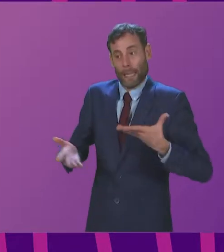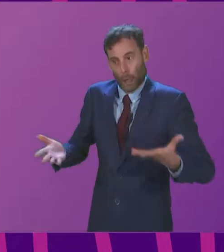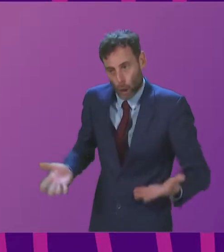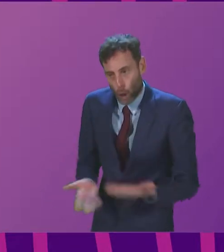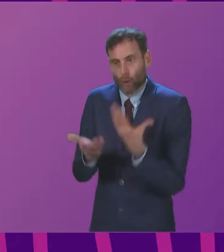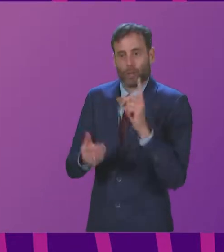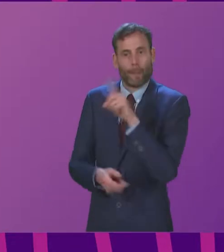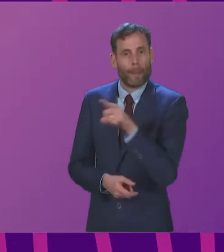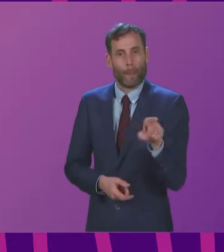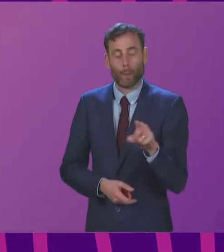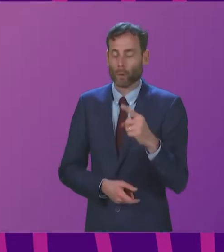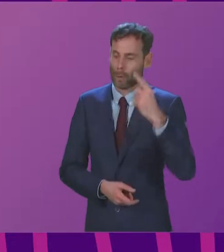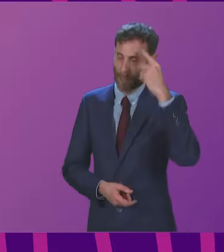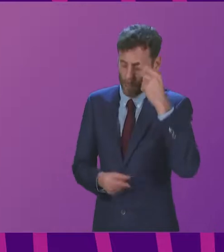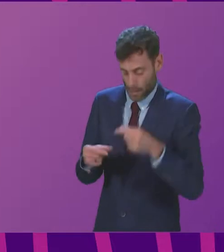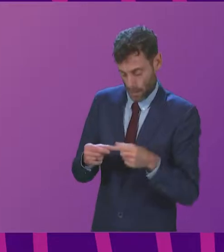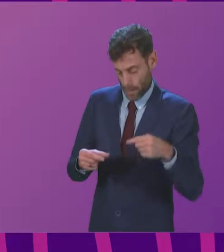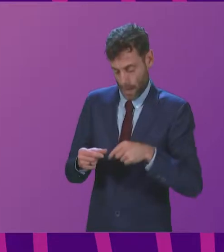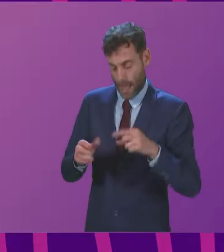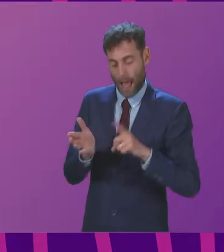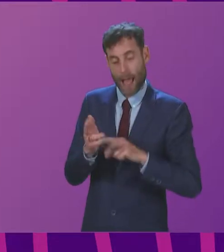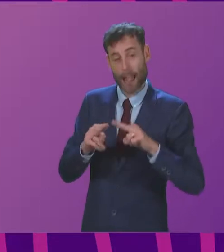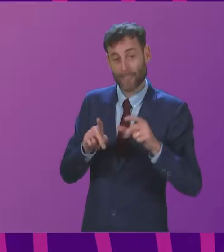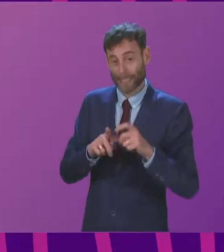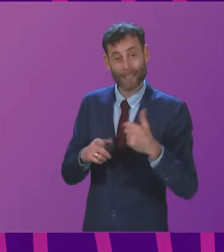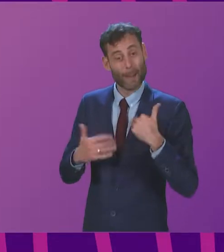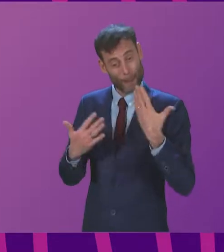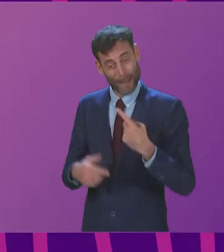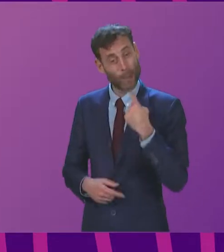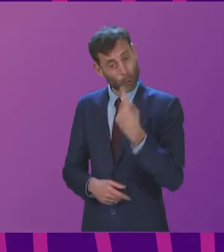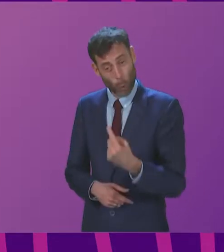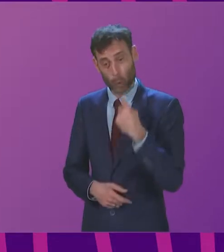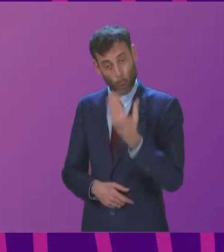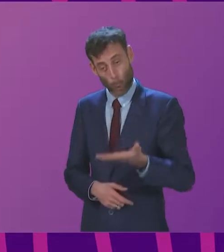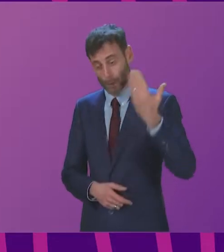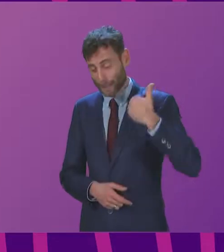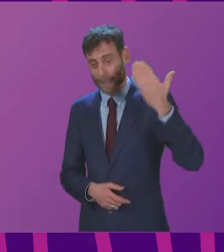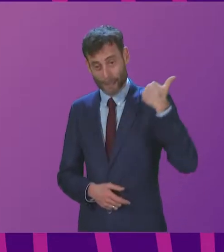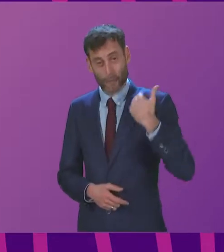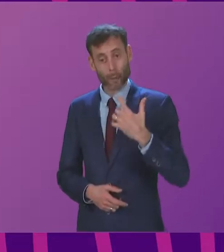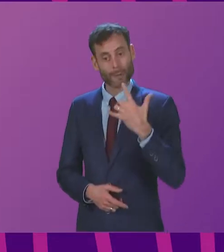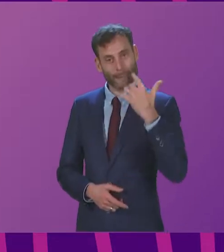done today—to use LFD tests more generally and more regularly, it makes sense to include testing.